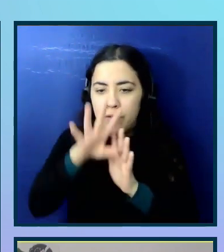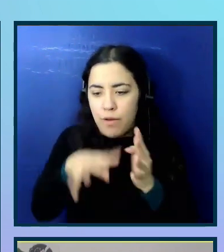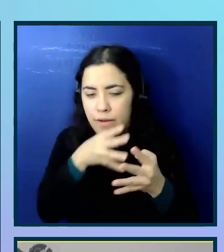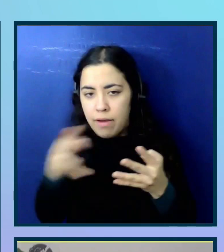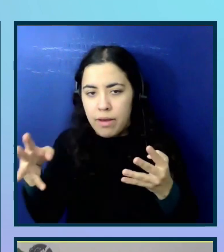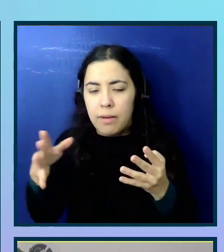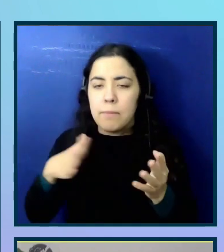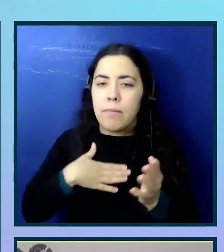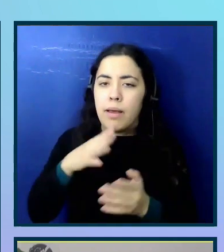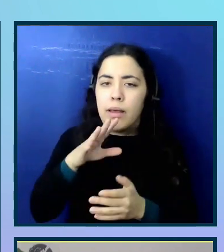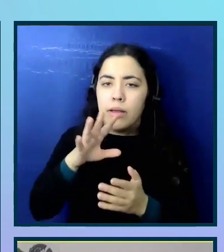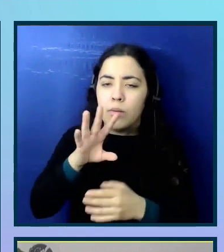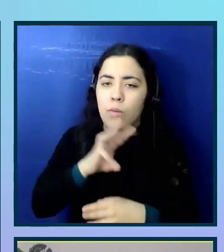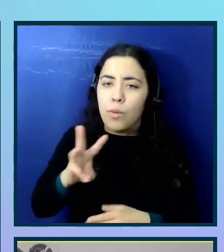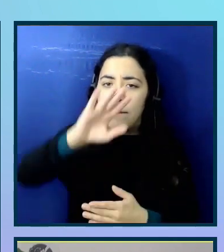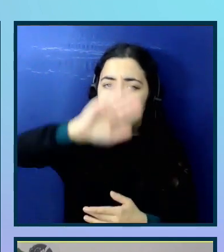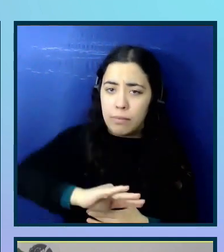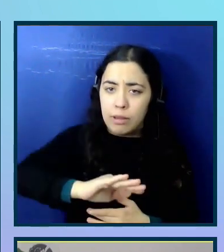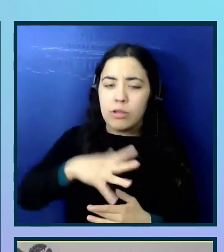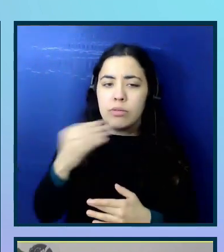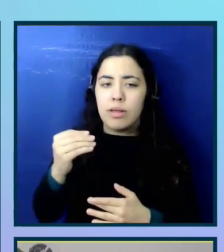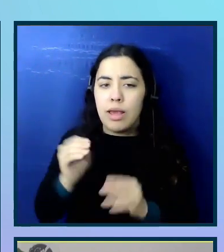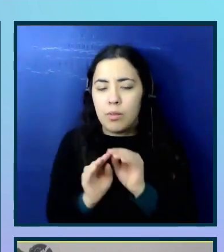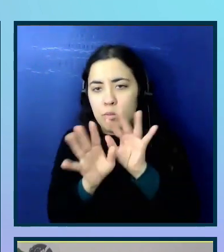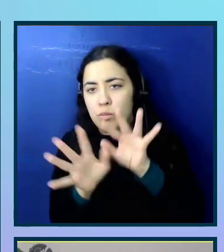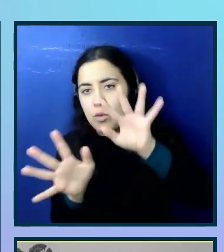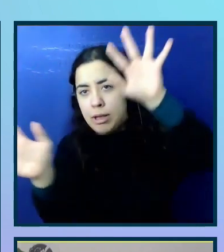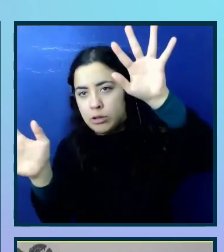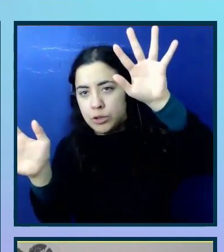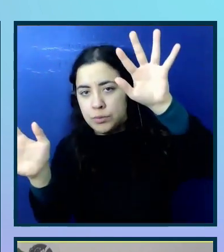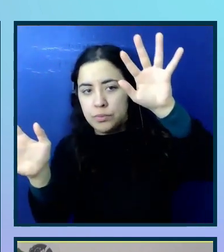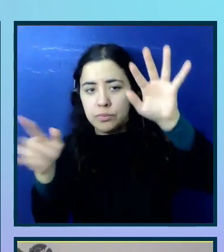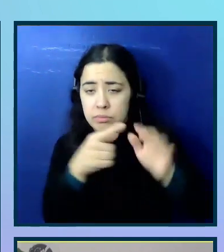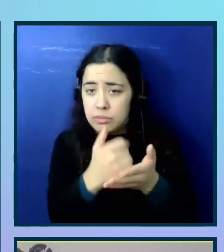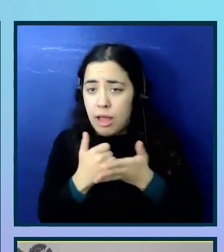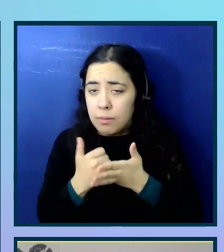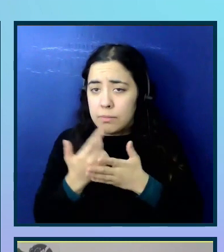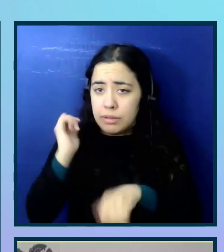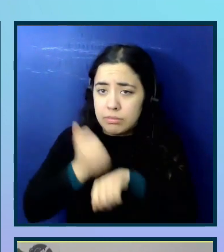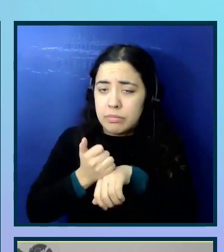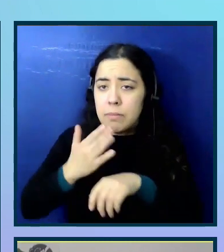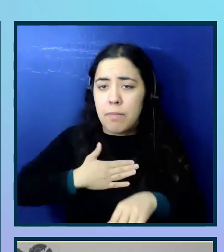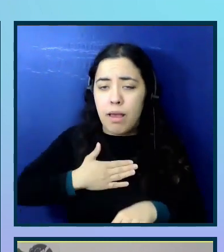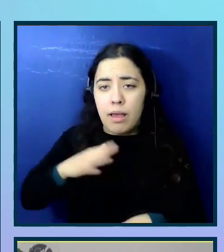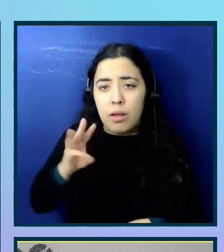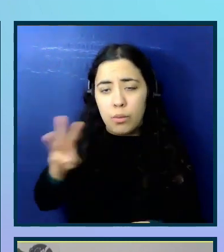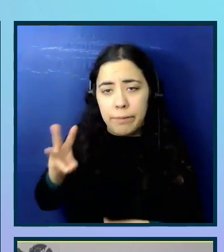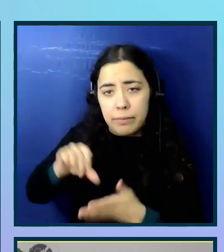and this is usually built at the beginning of the project. And it actually helps me build the pages because now I have a full map of how those pages